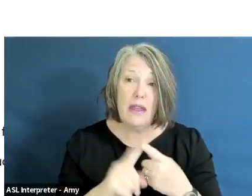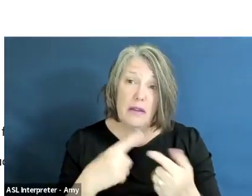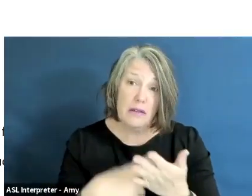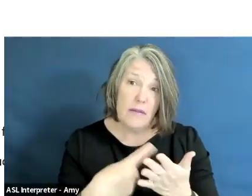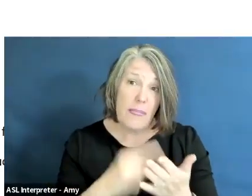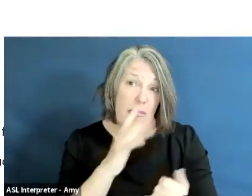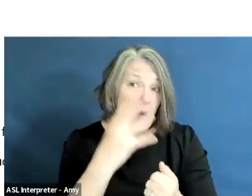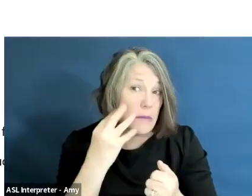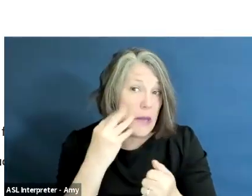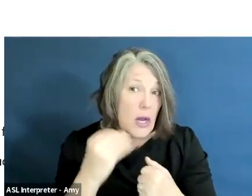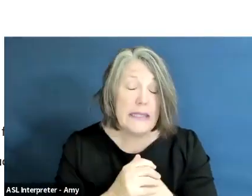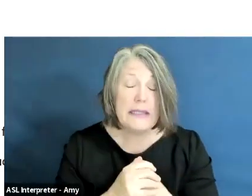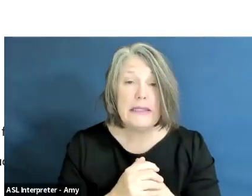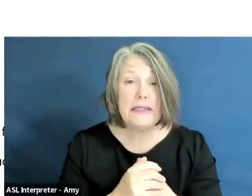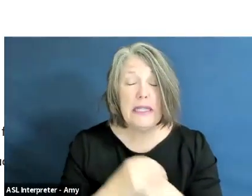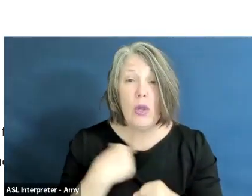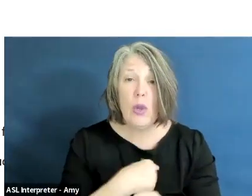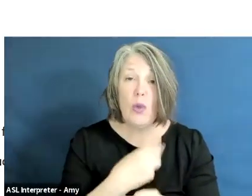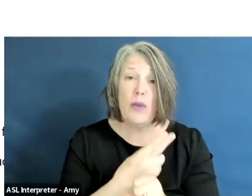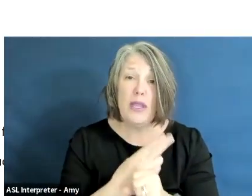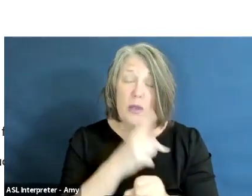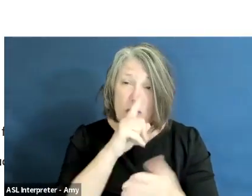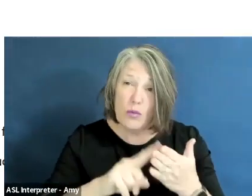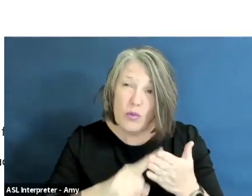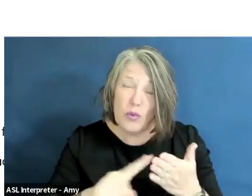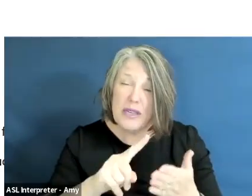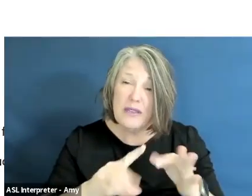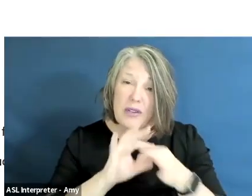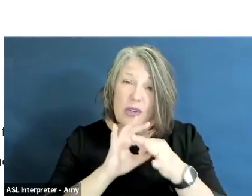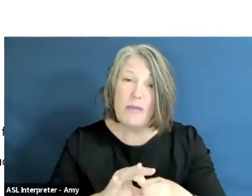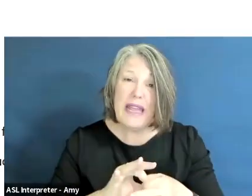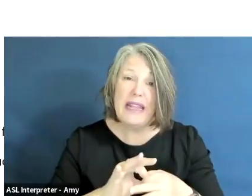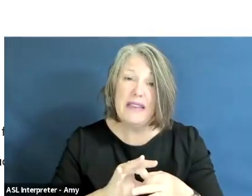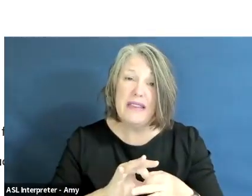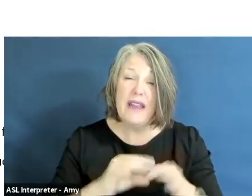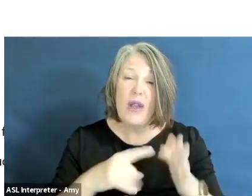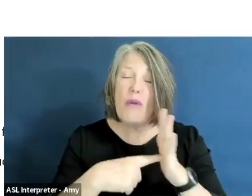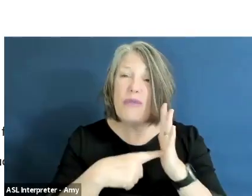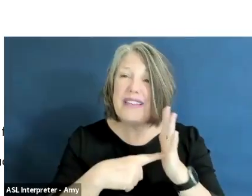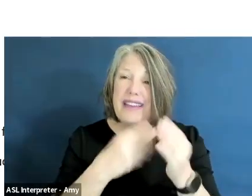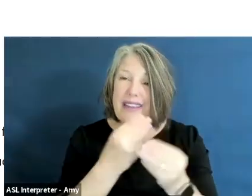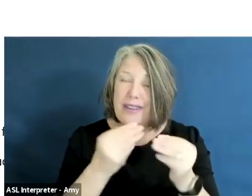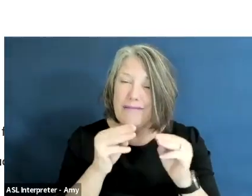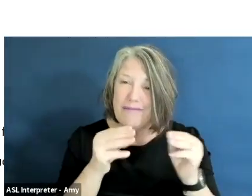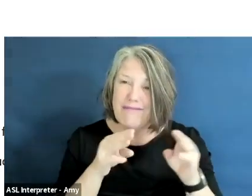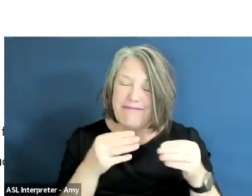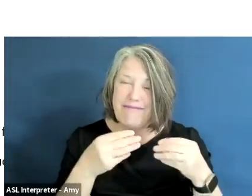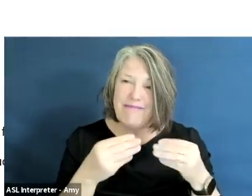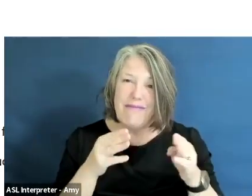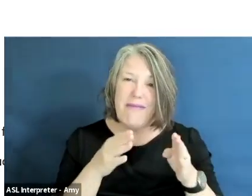We used a research based educational method called the representation method, and the calls lasted about an hour.